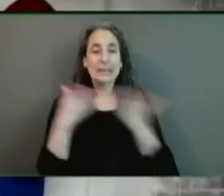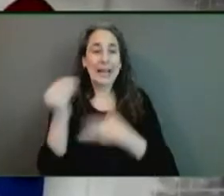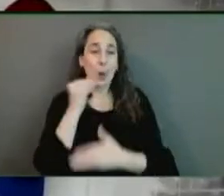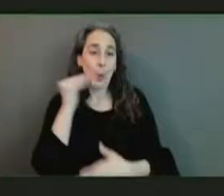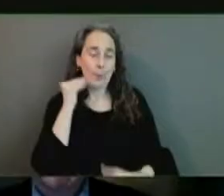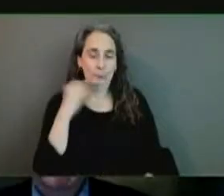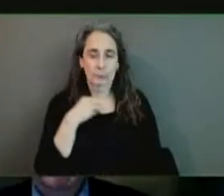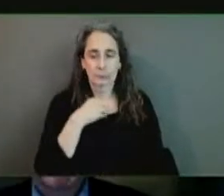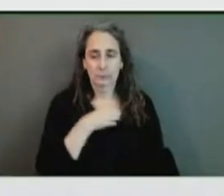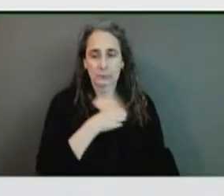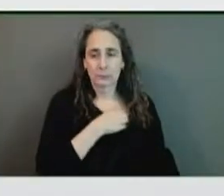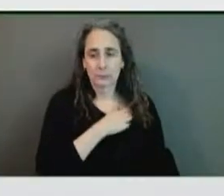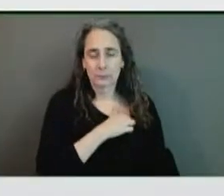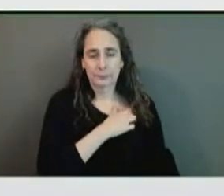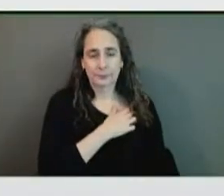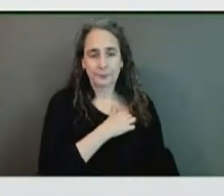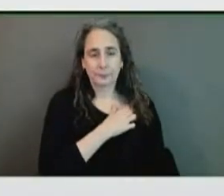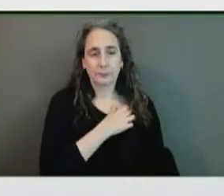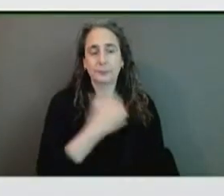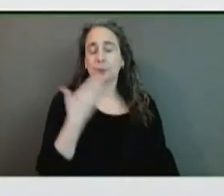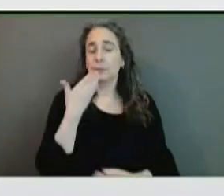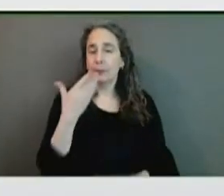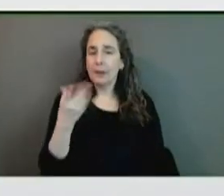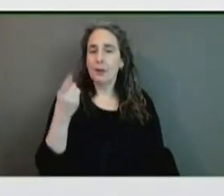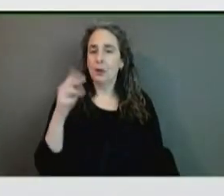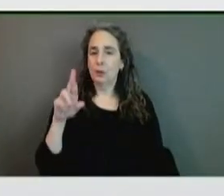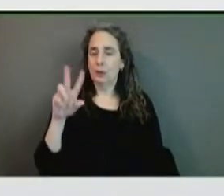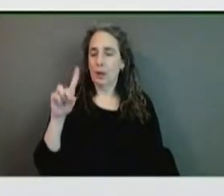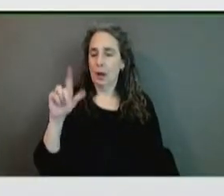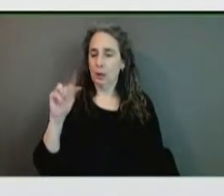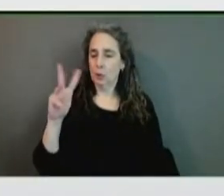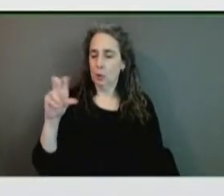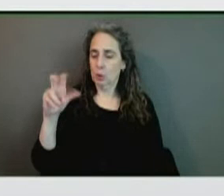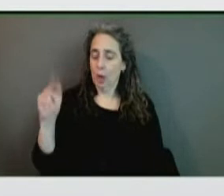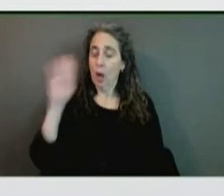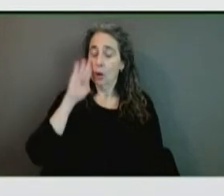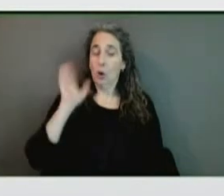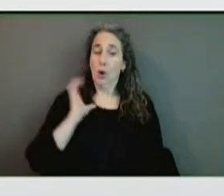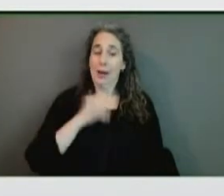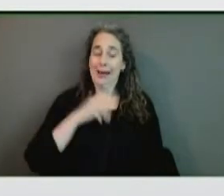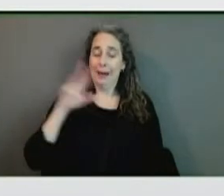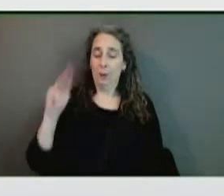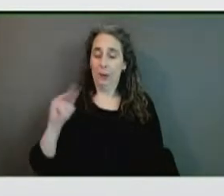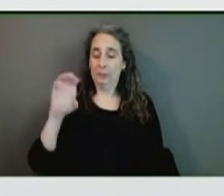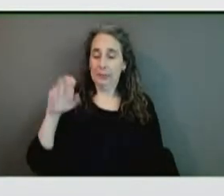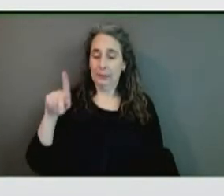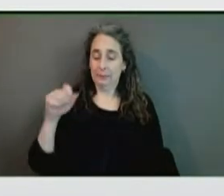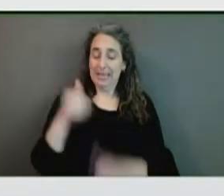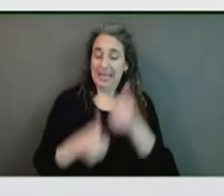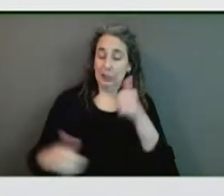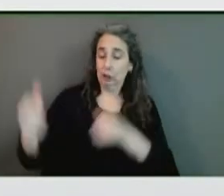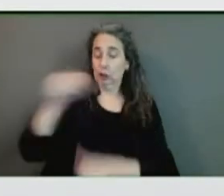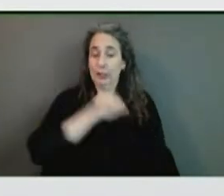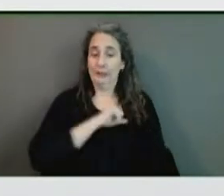students to take home. Thank